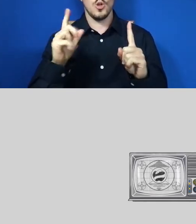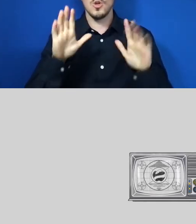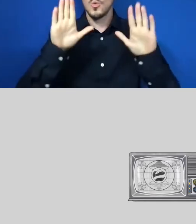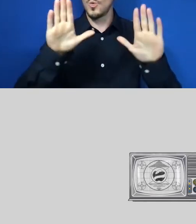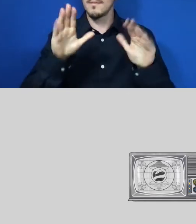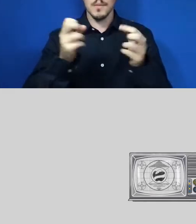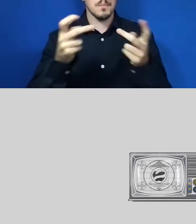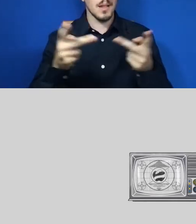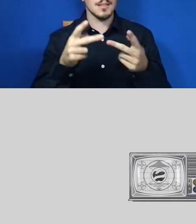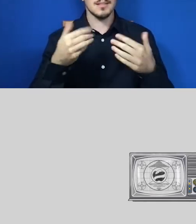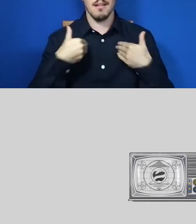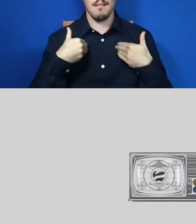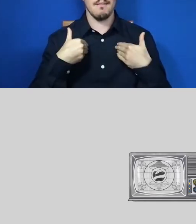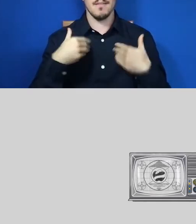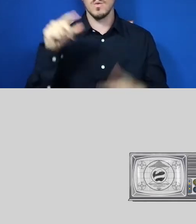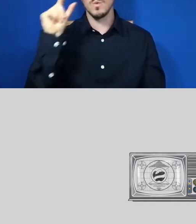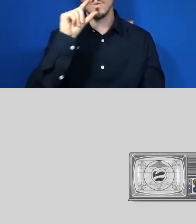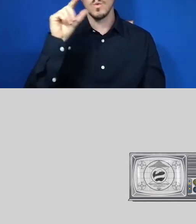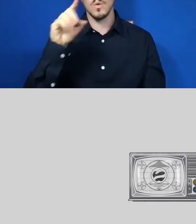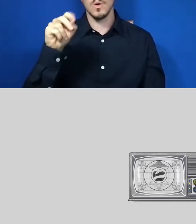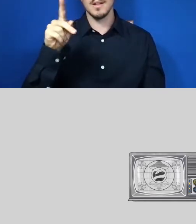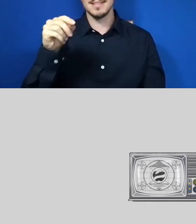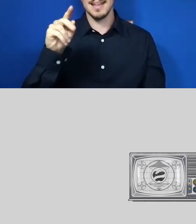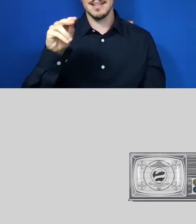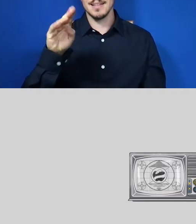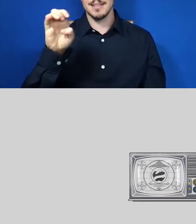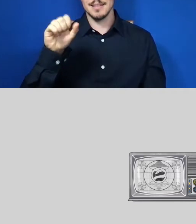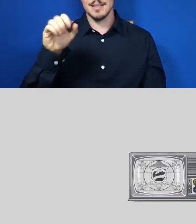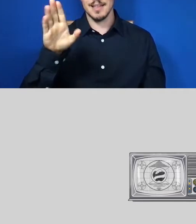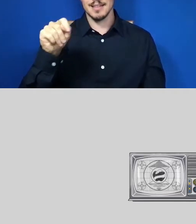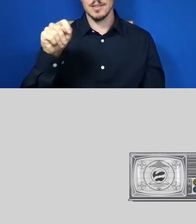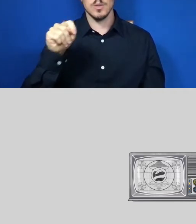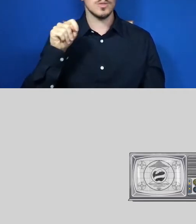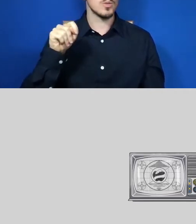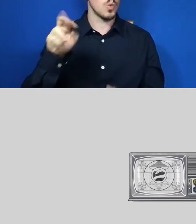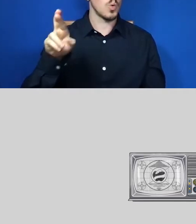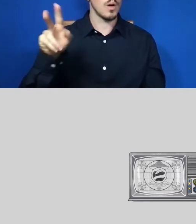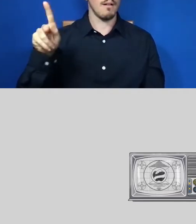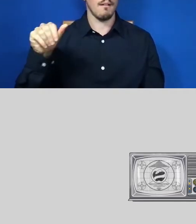Some great places to get your data is from Google dataset search or from Kaggle datasets,